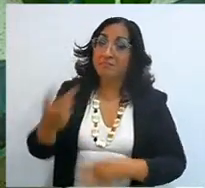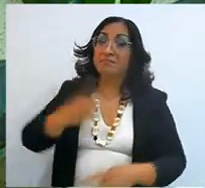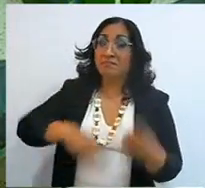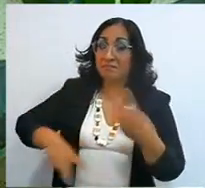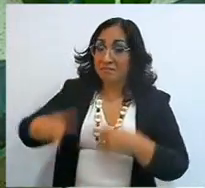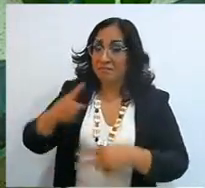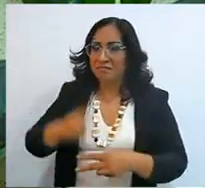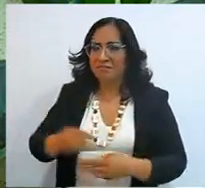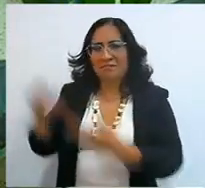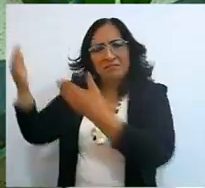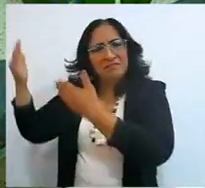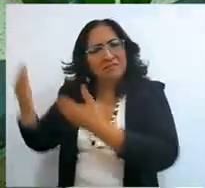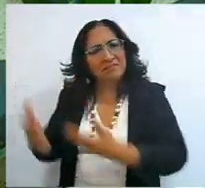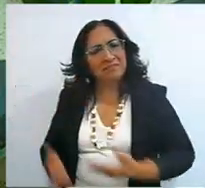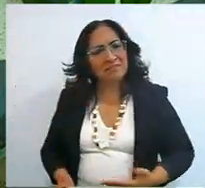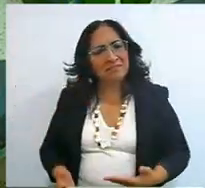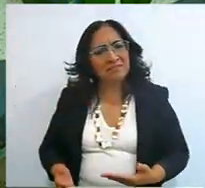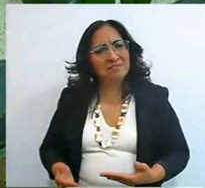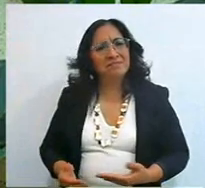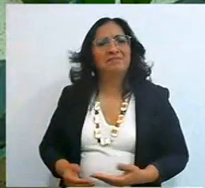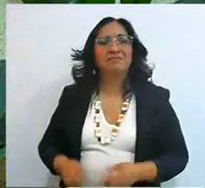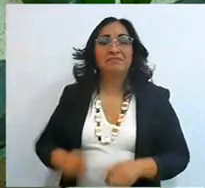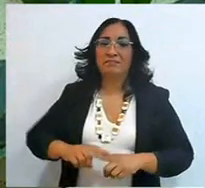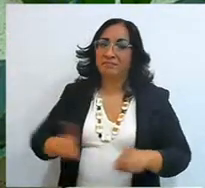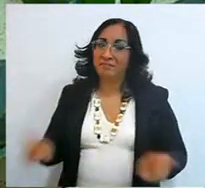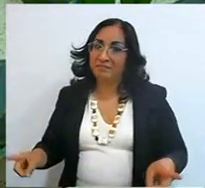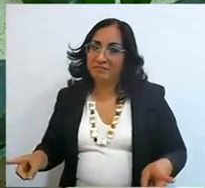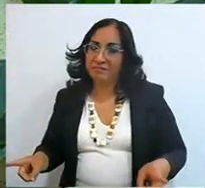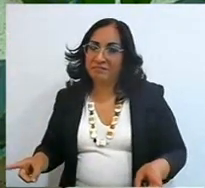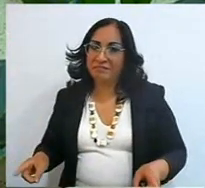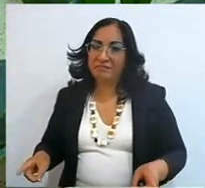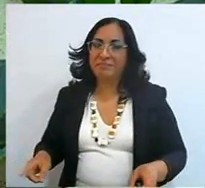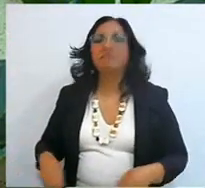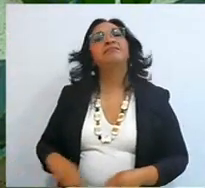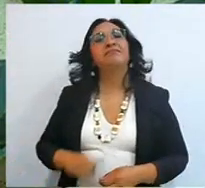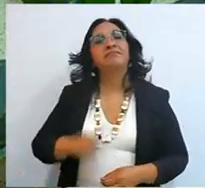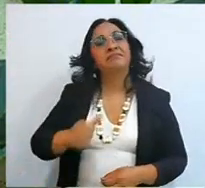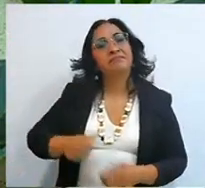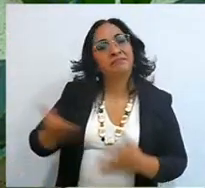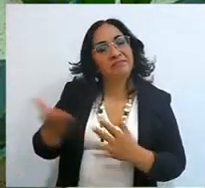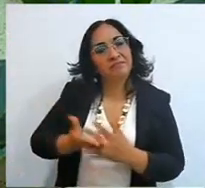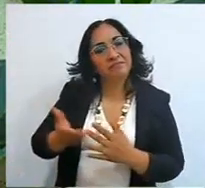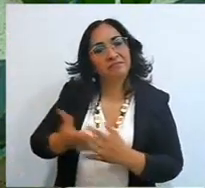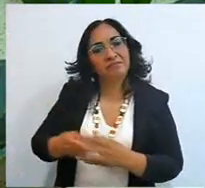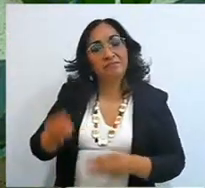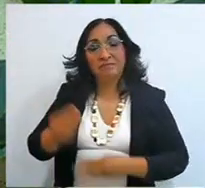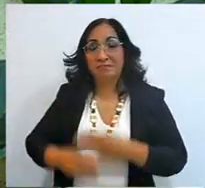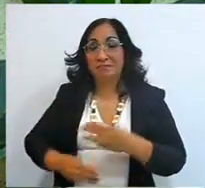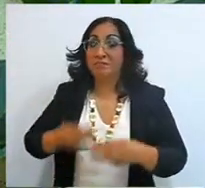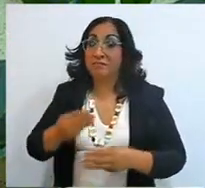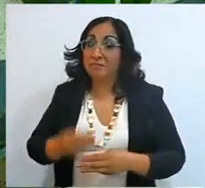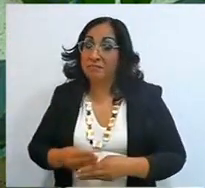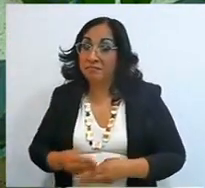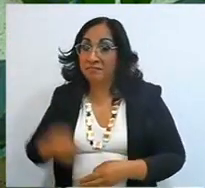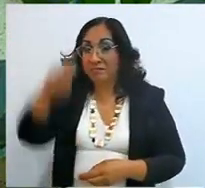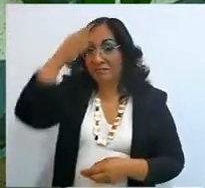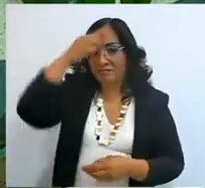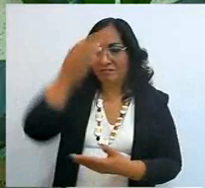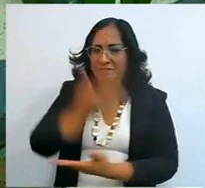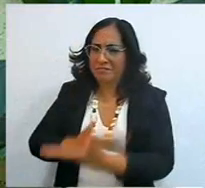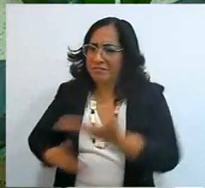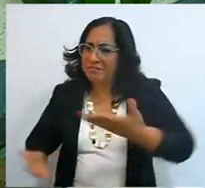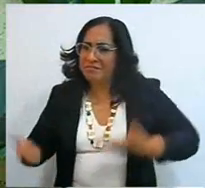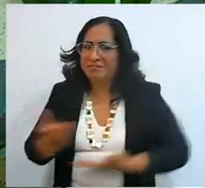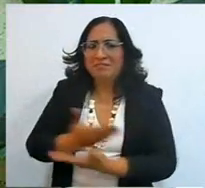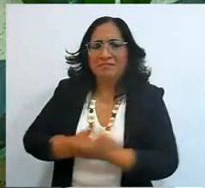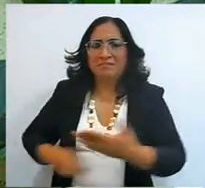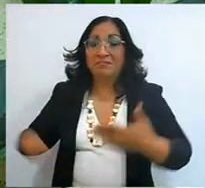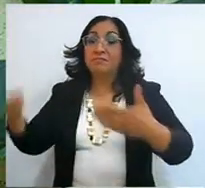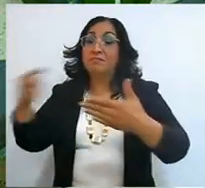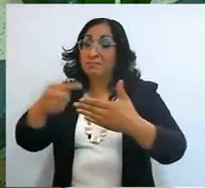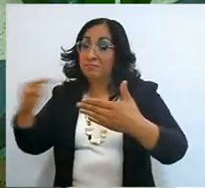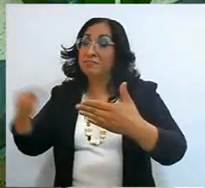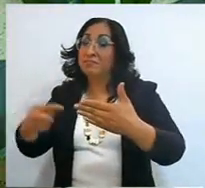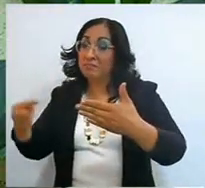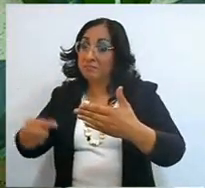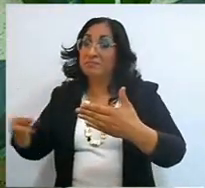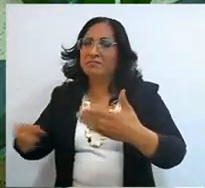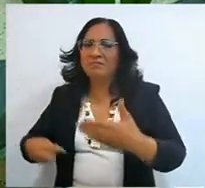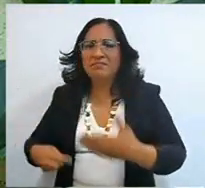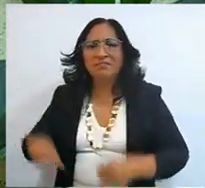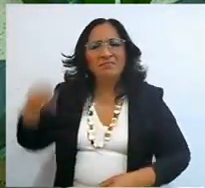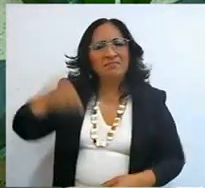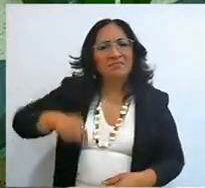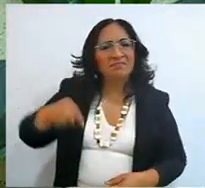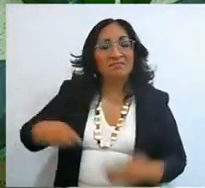and to reach different parts of the world, to share an instruction, because here the instruction we give,